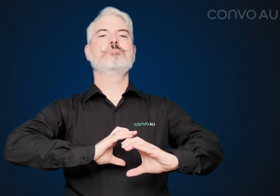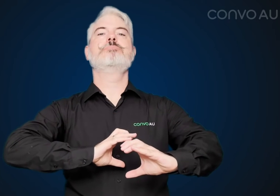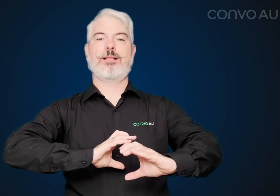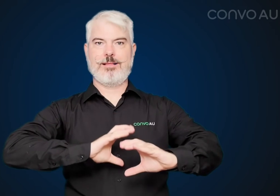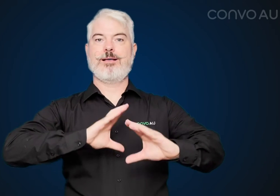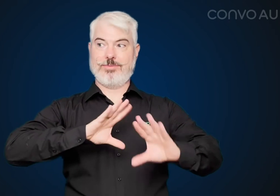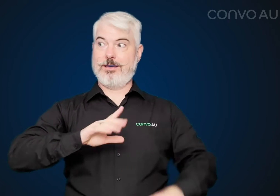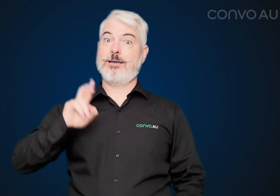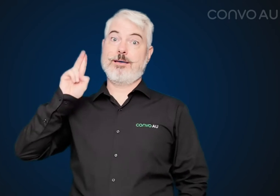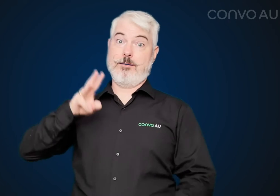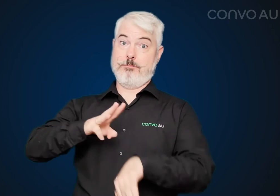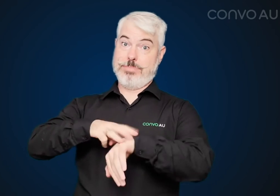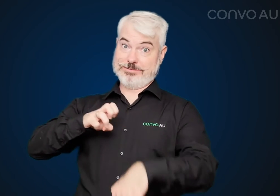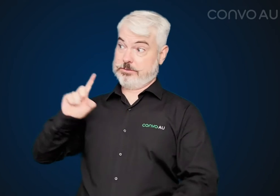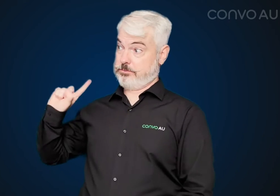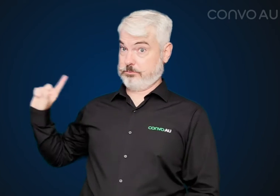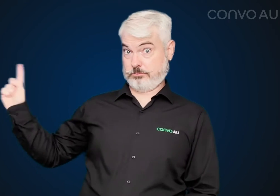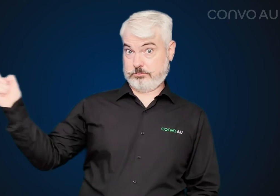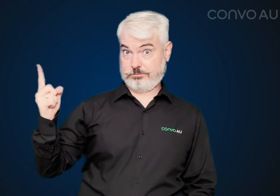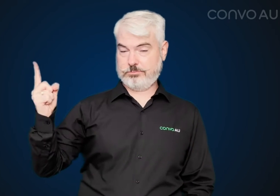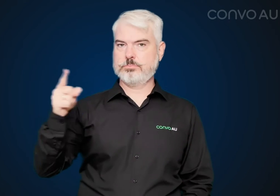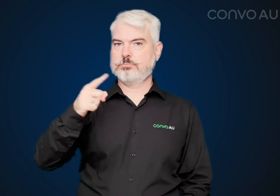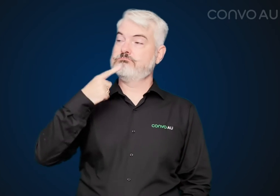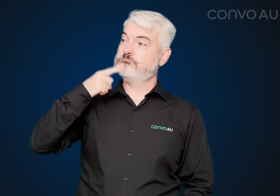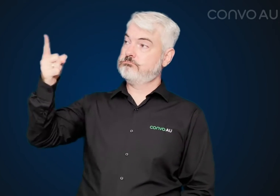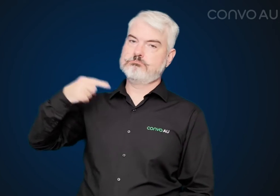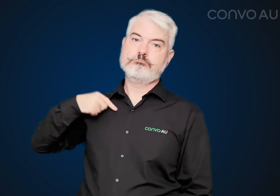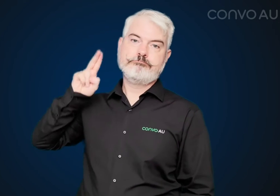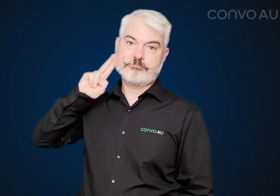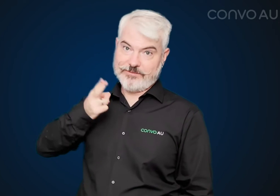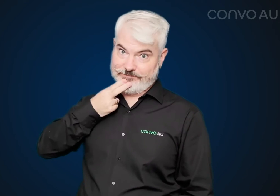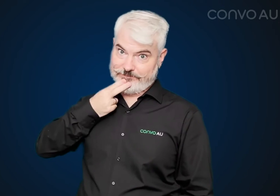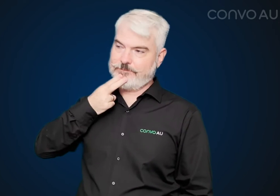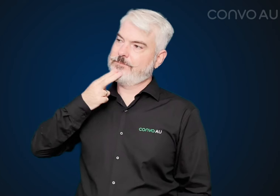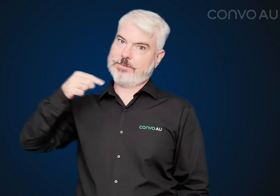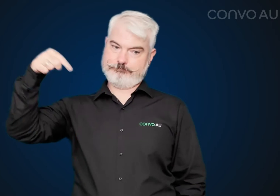and let the police officer know you are Deaf